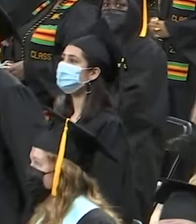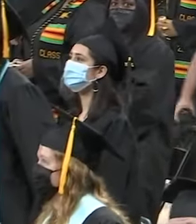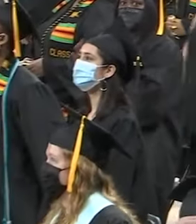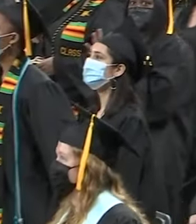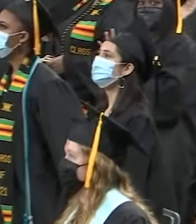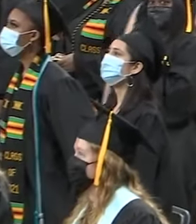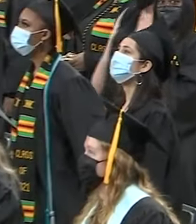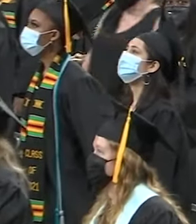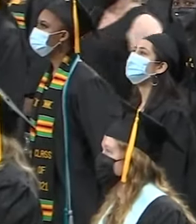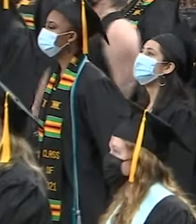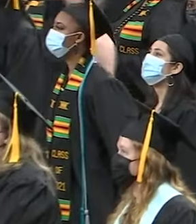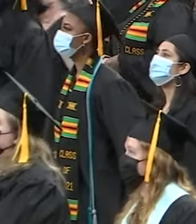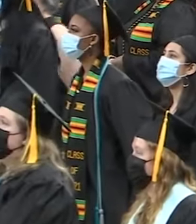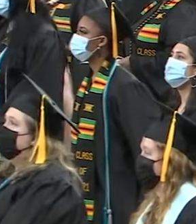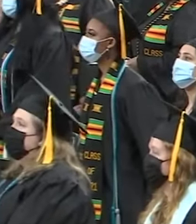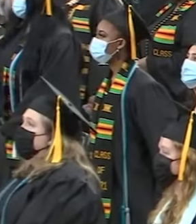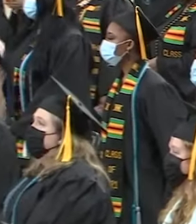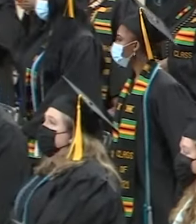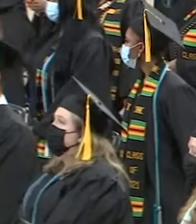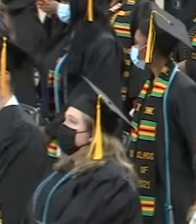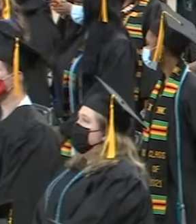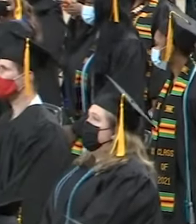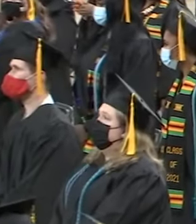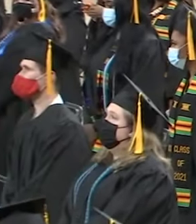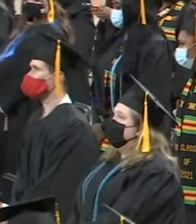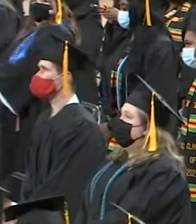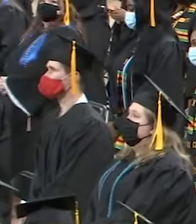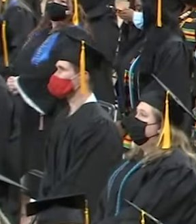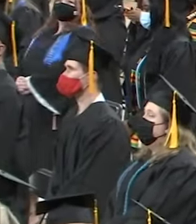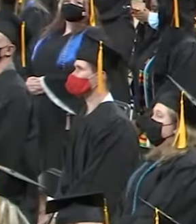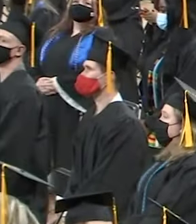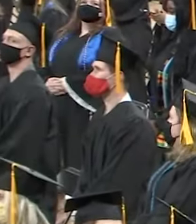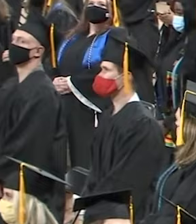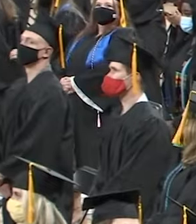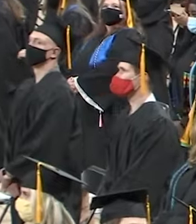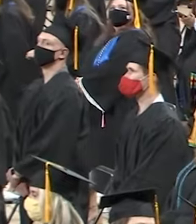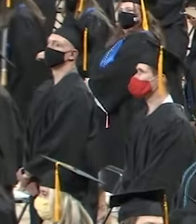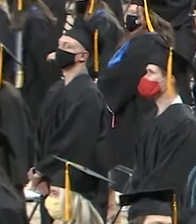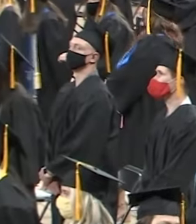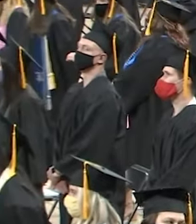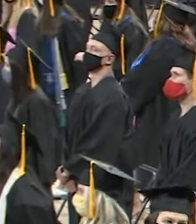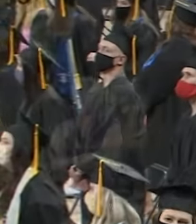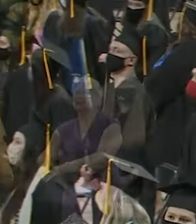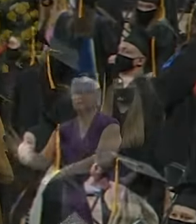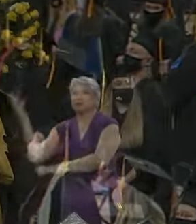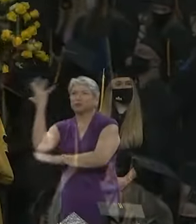Spacious skies and land of sunshine,